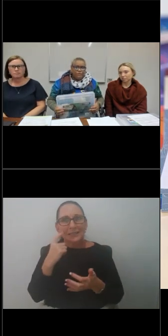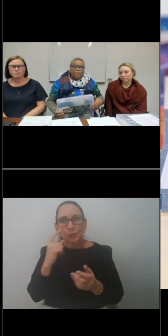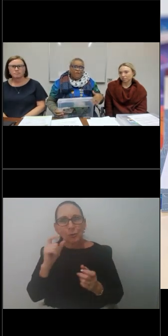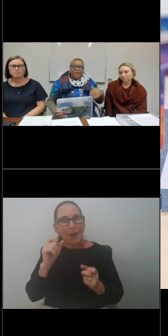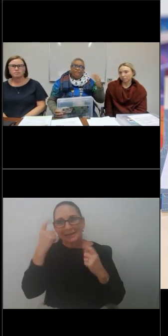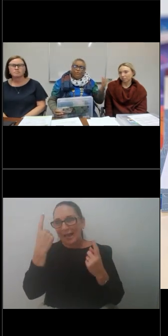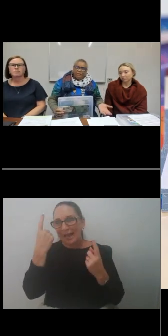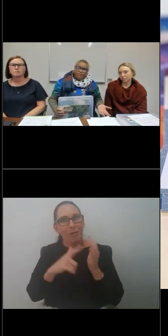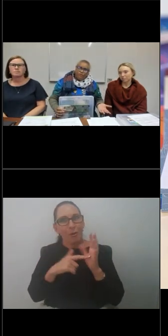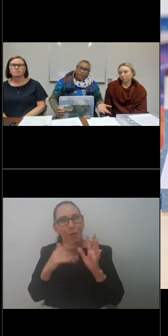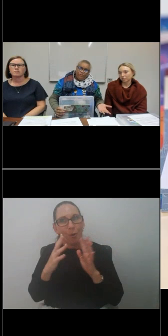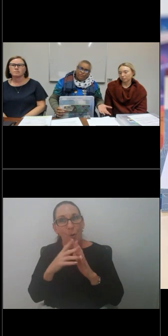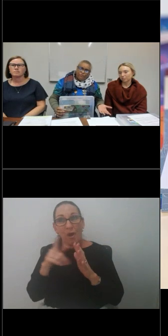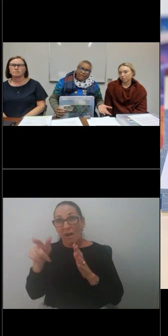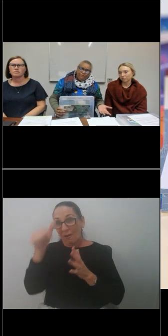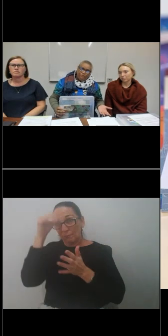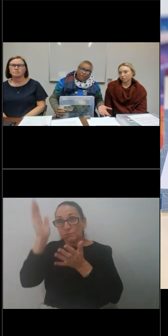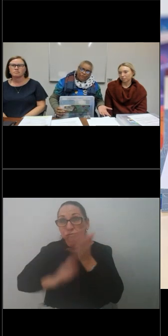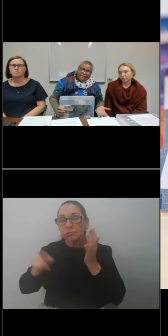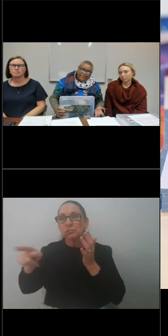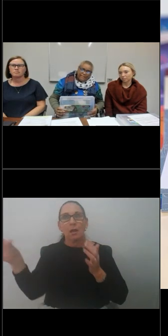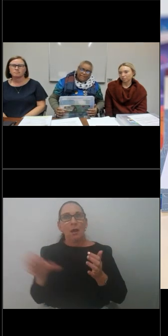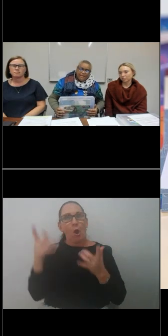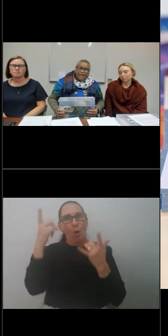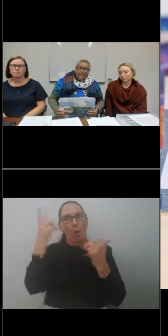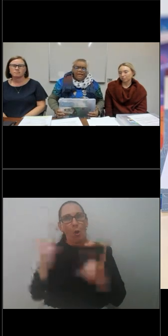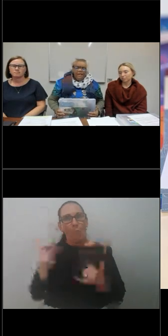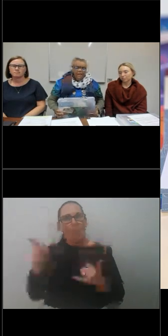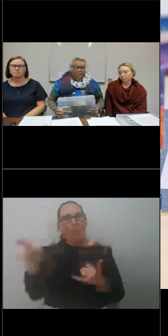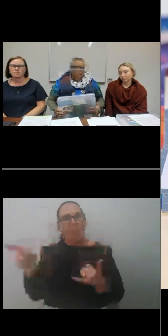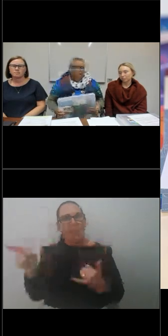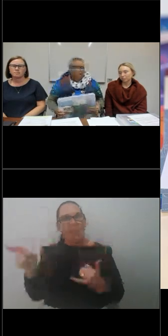is why we have lawyers and who go to training for four years and to understand the nuances